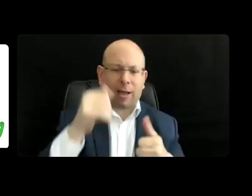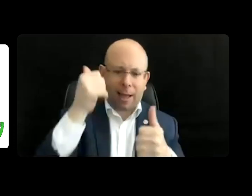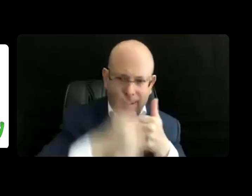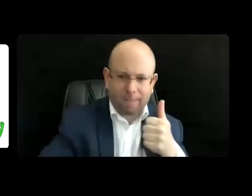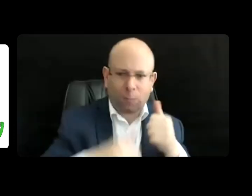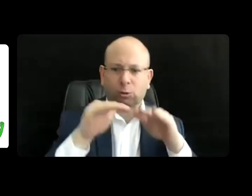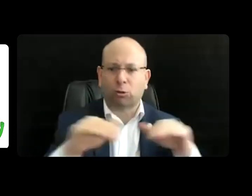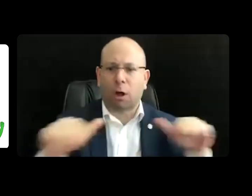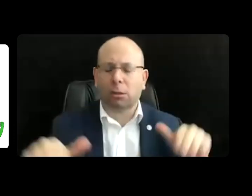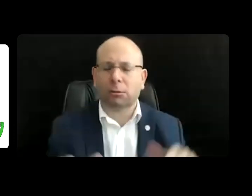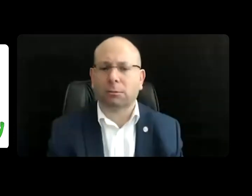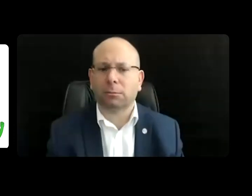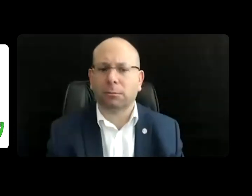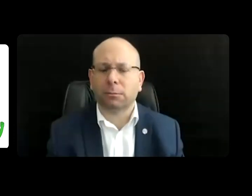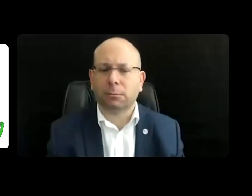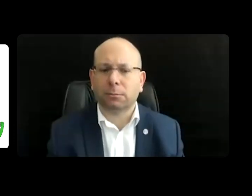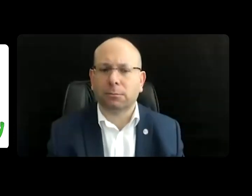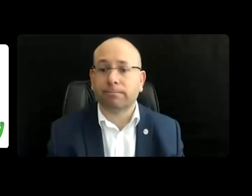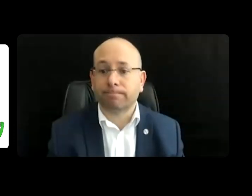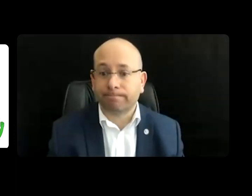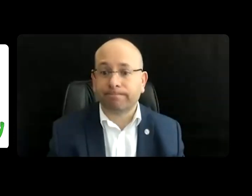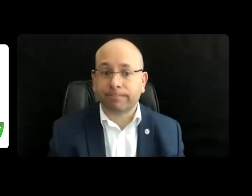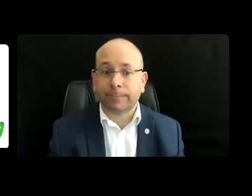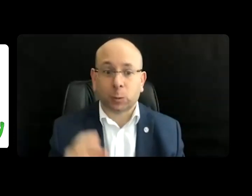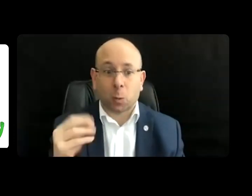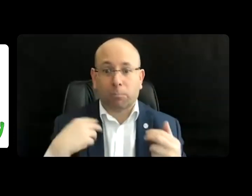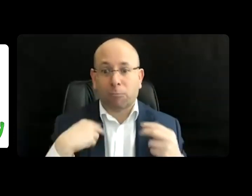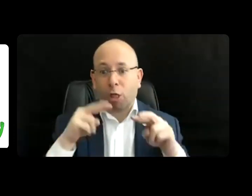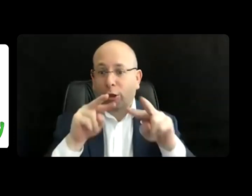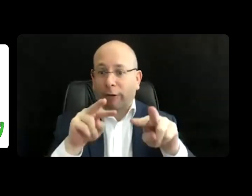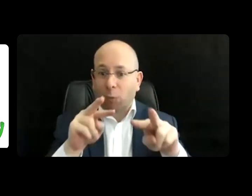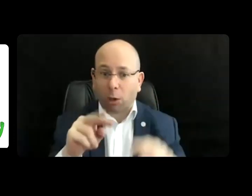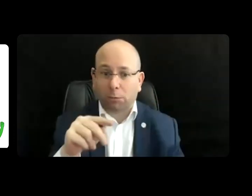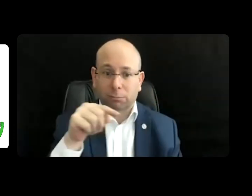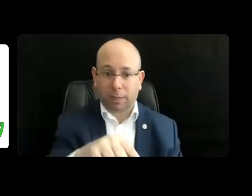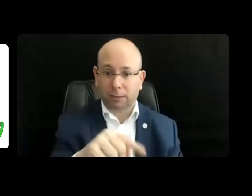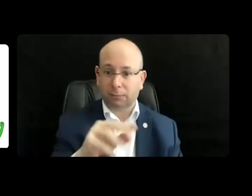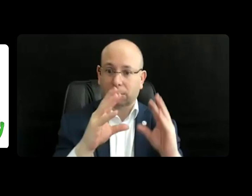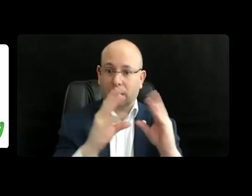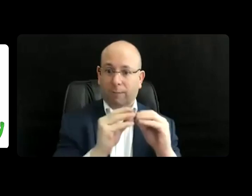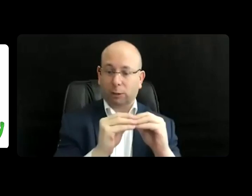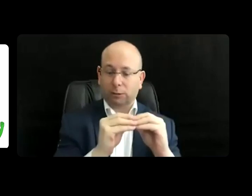variety of cultures and backgrounds, we need to ensure that that is put into place as